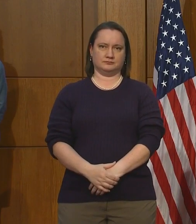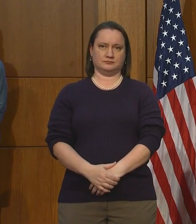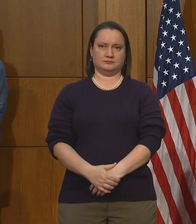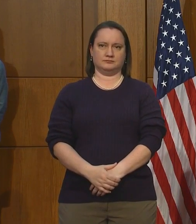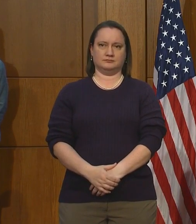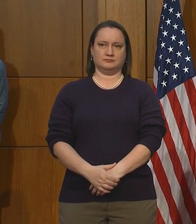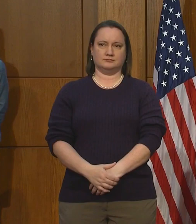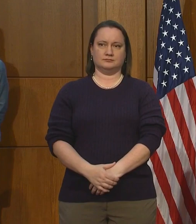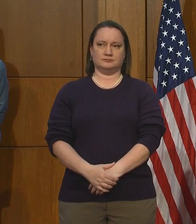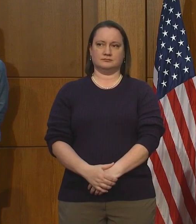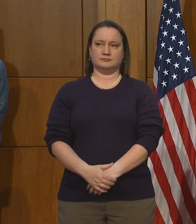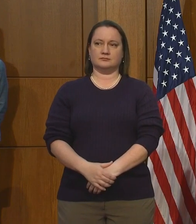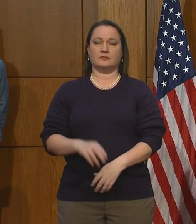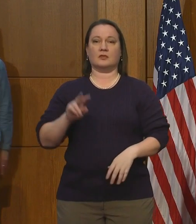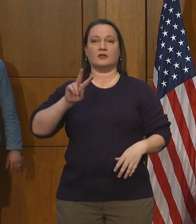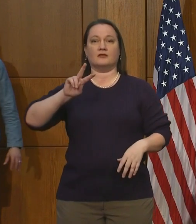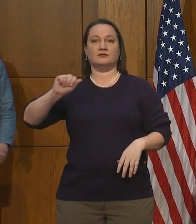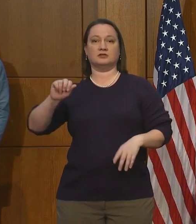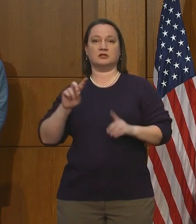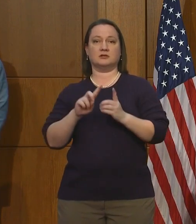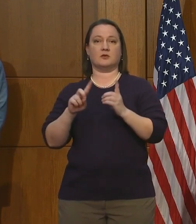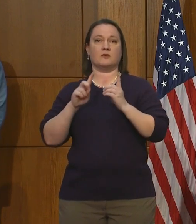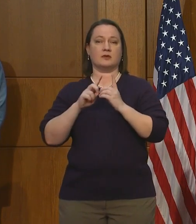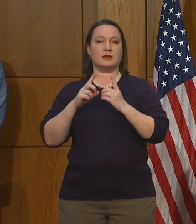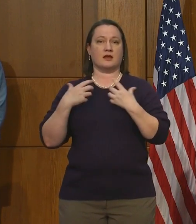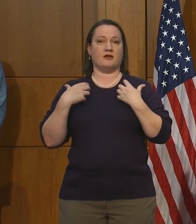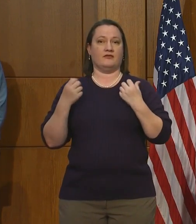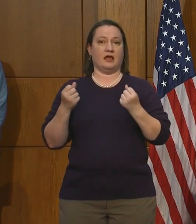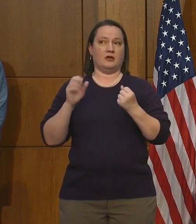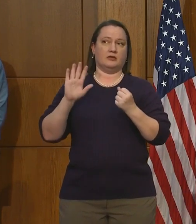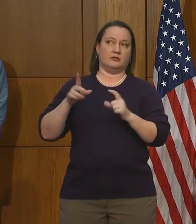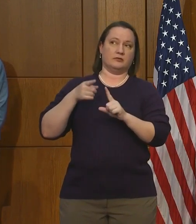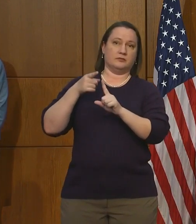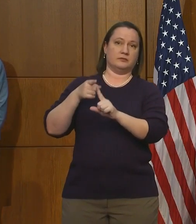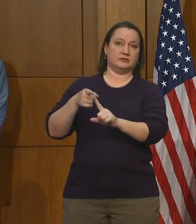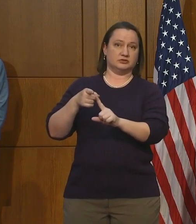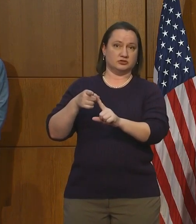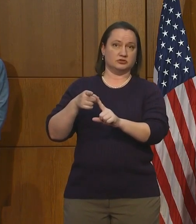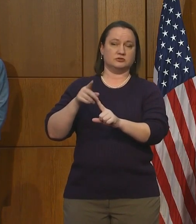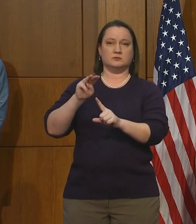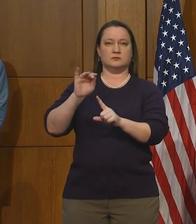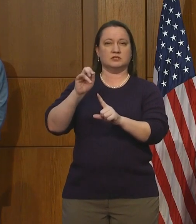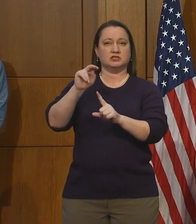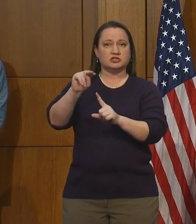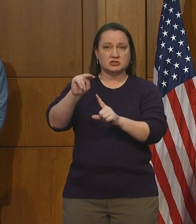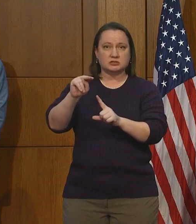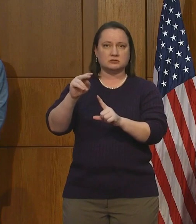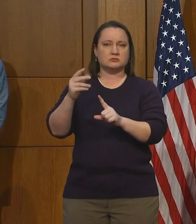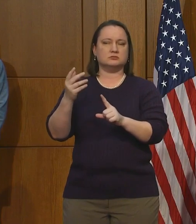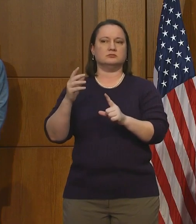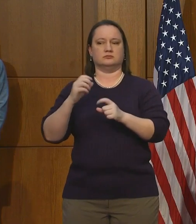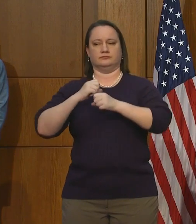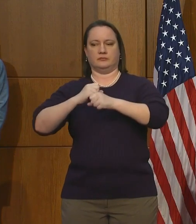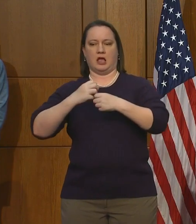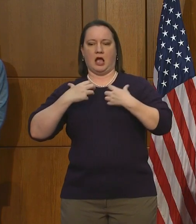THANK YOU THANK YOU GOVERNOR. THE VIRGINIA DEPARTMENT OF